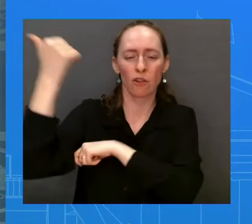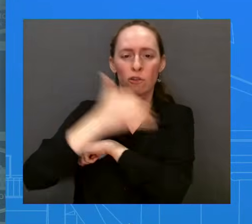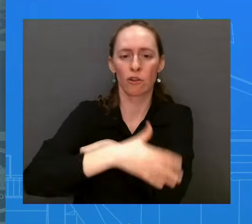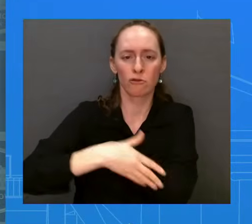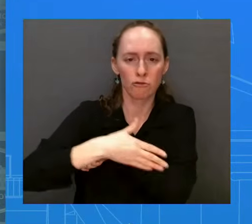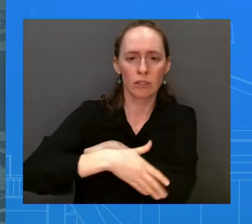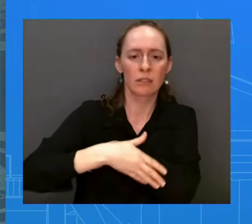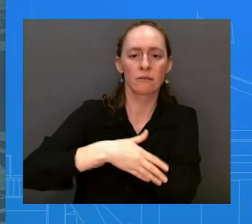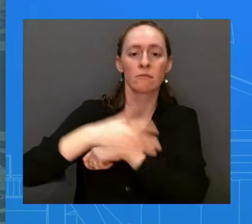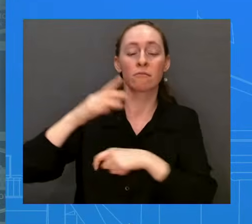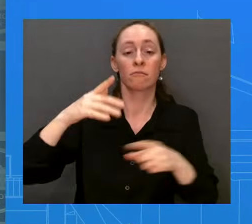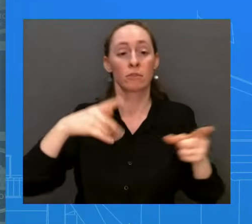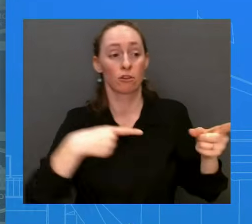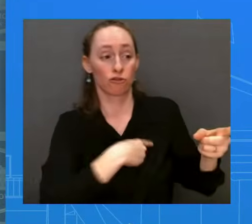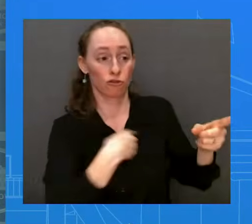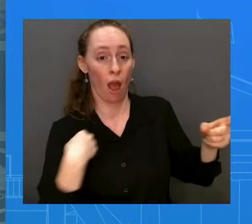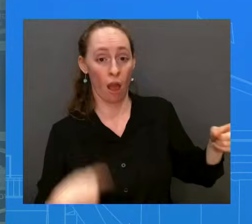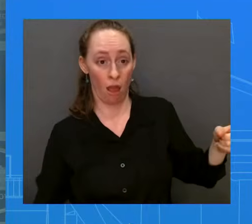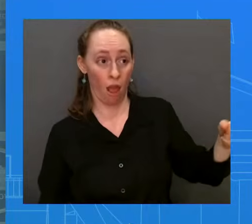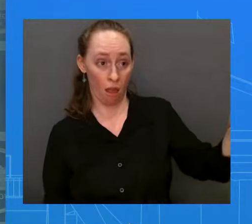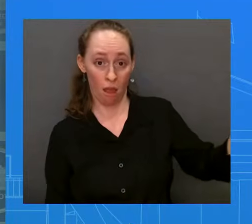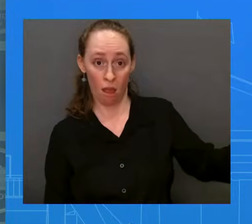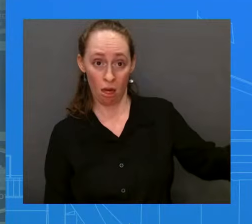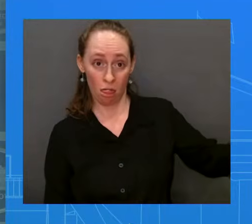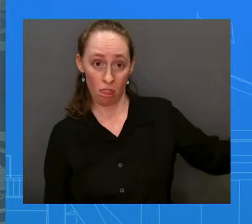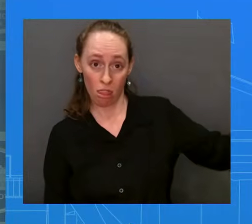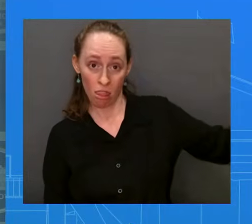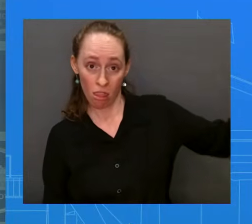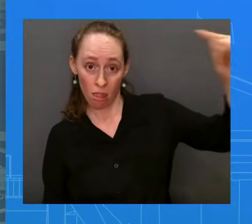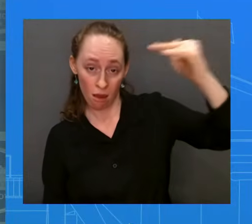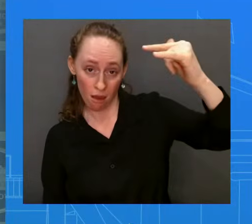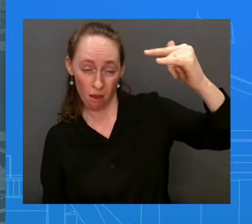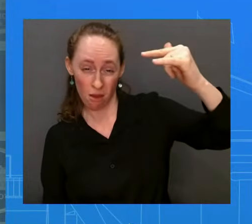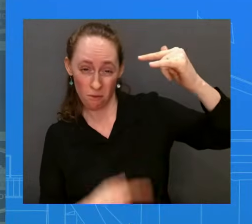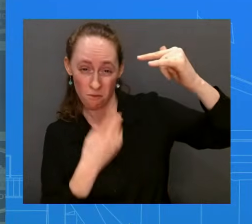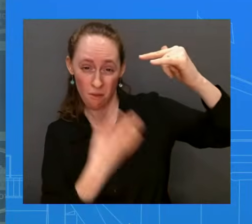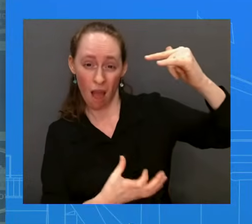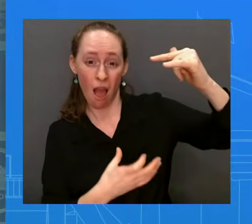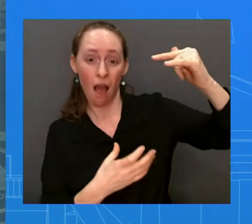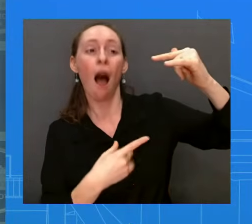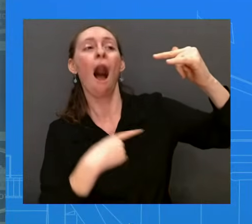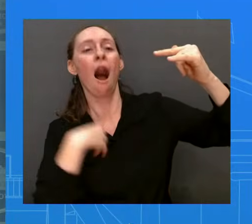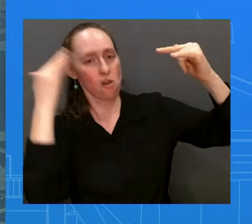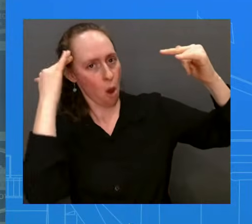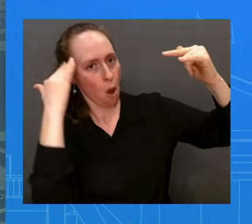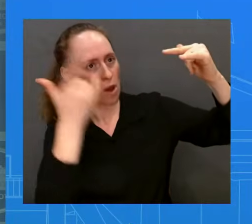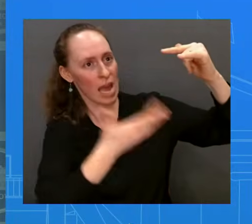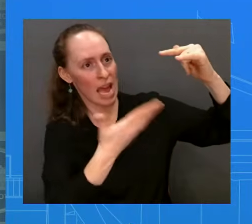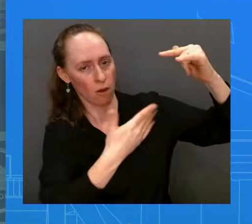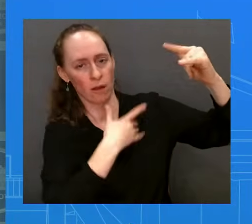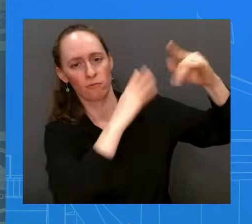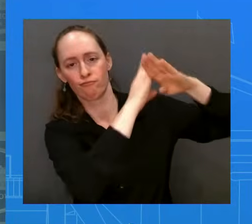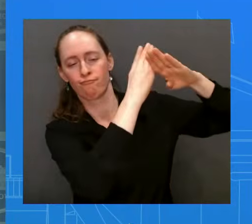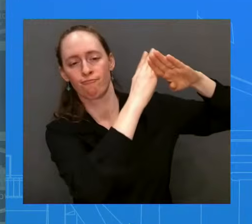And that's what we did in the case of the Chinese spy balloon. And we'll always do that. I will never talk about what precautions